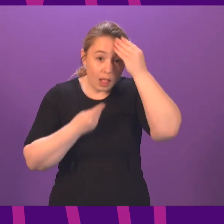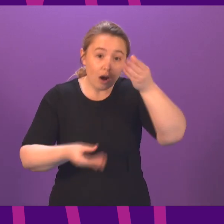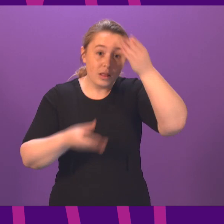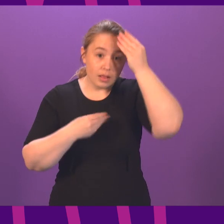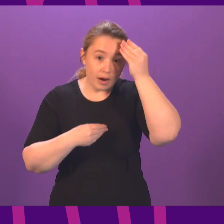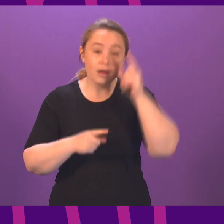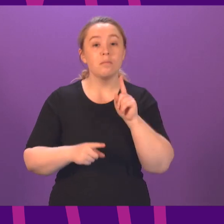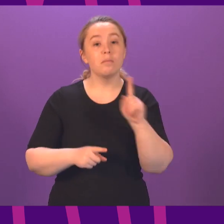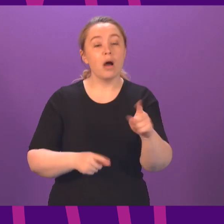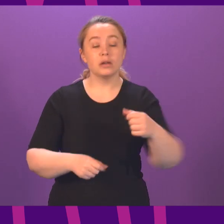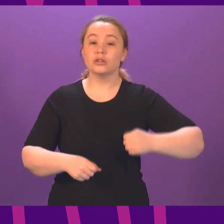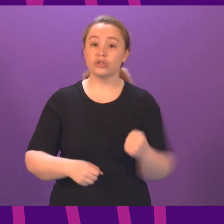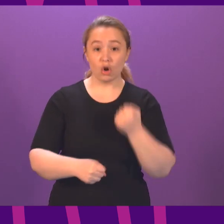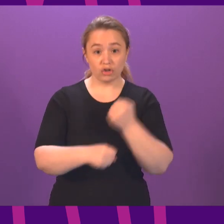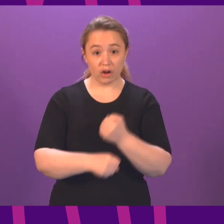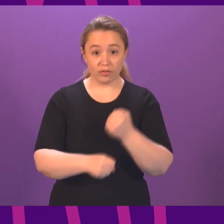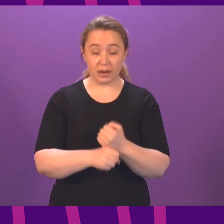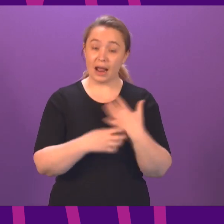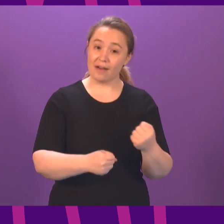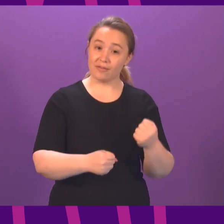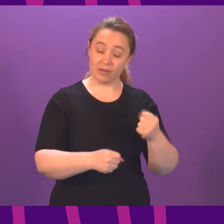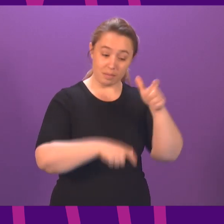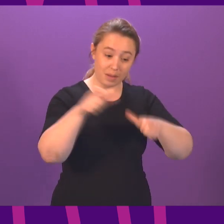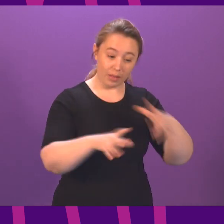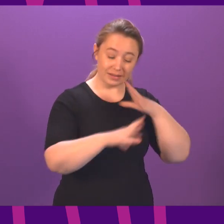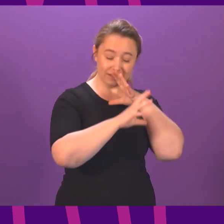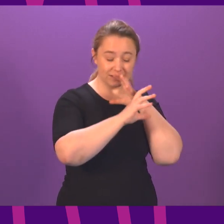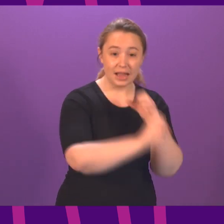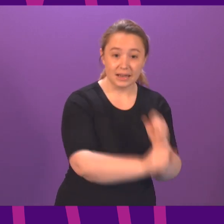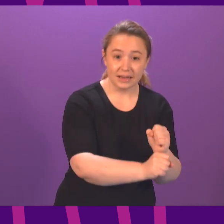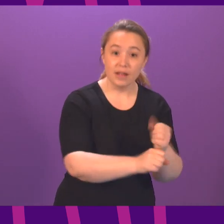the dedication of people not just in our health and social care workforce, but in many sectors